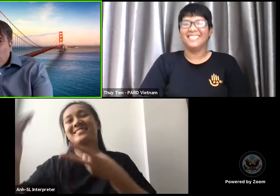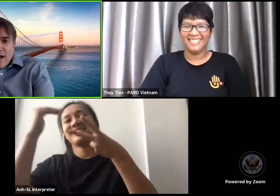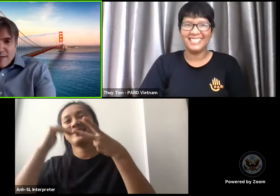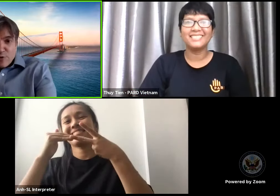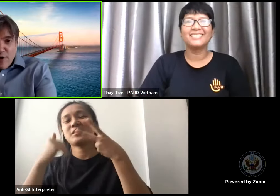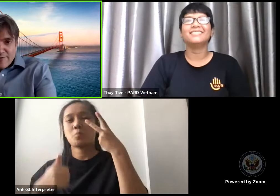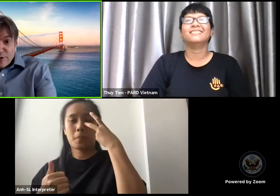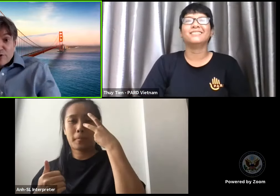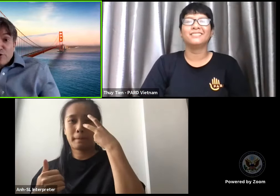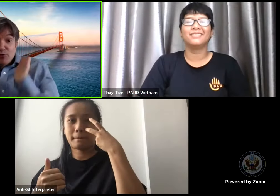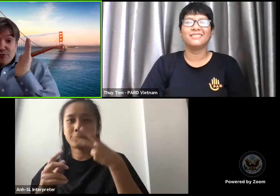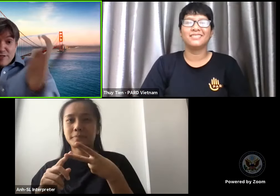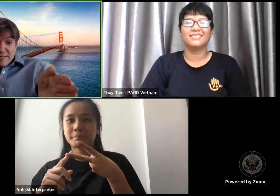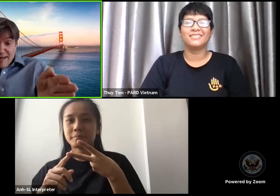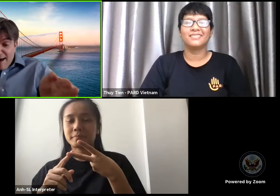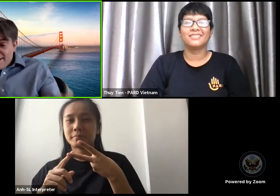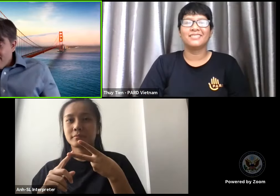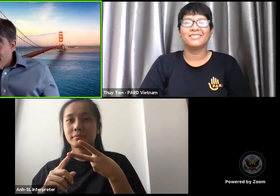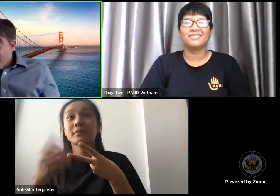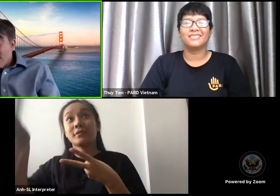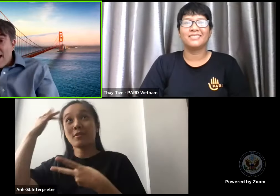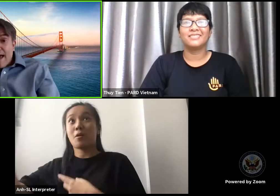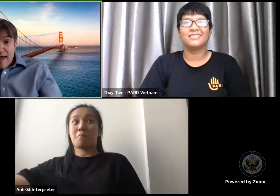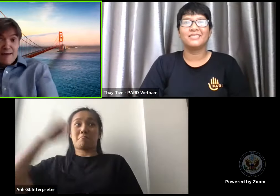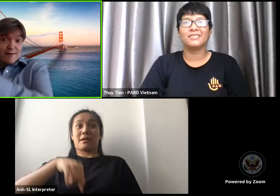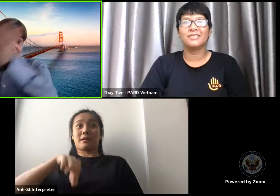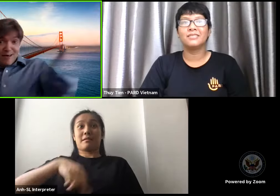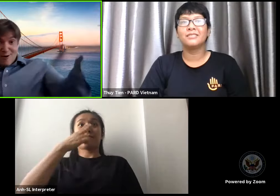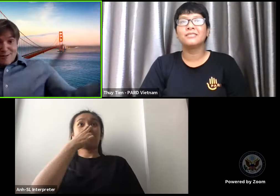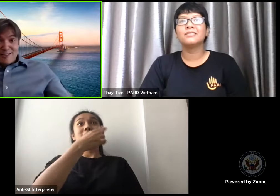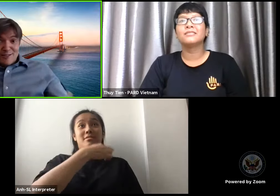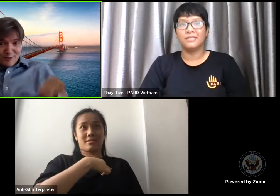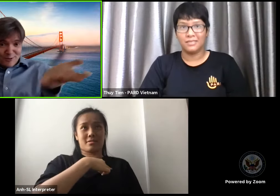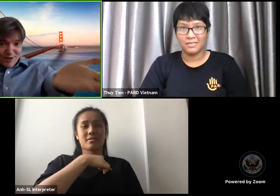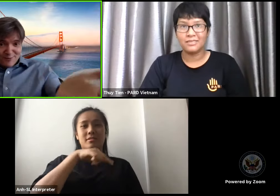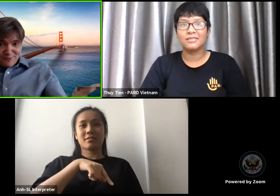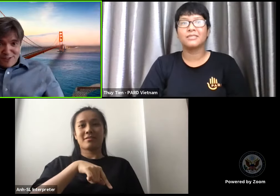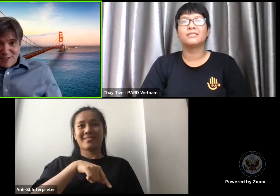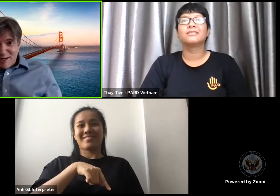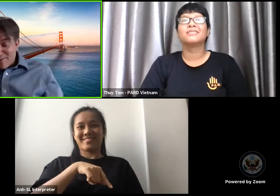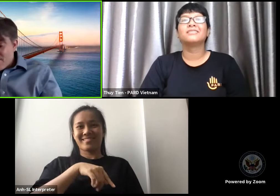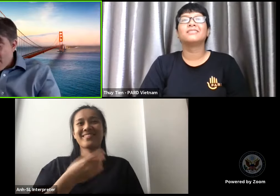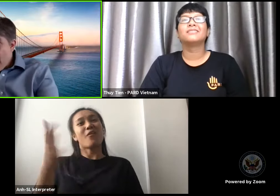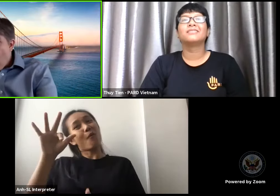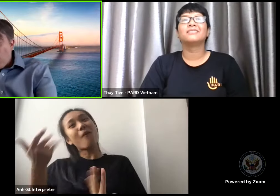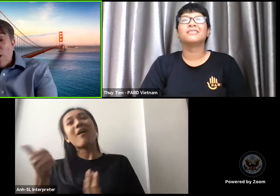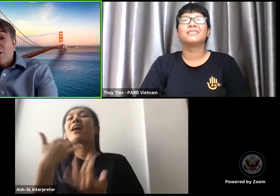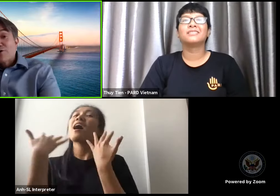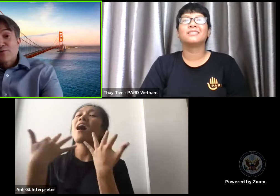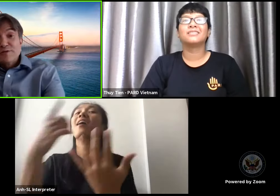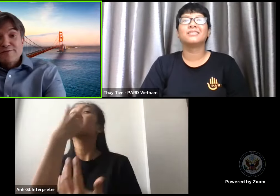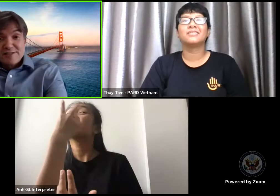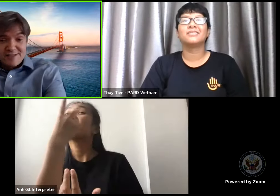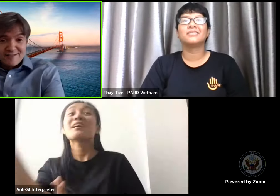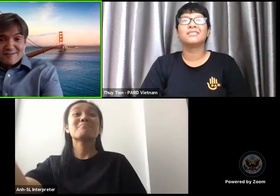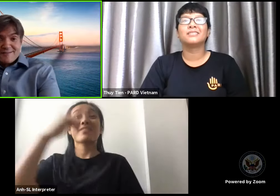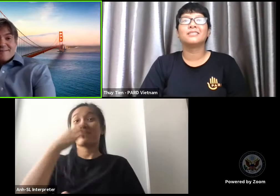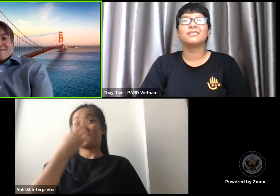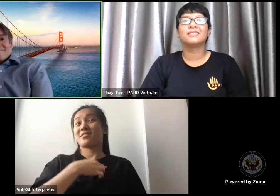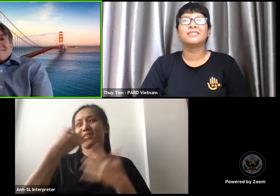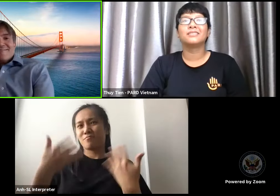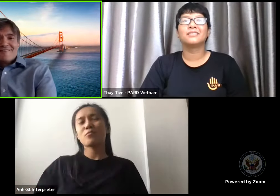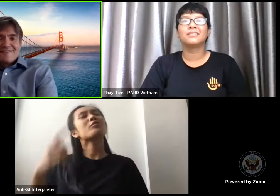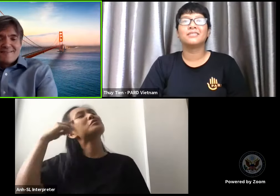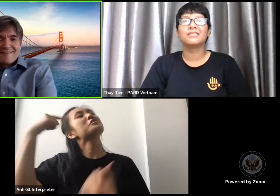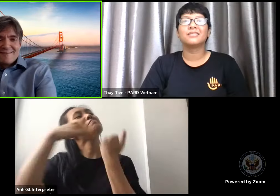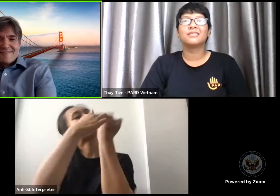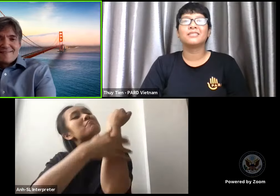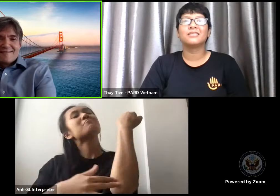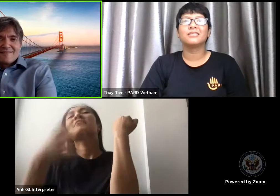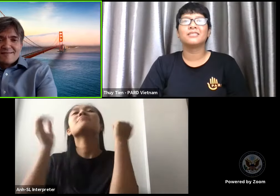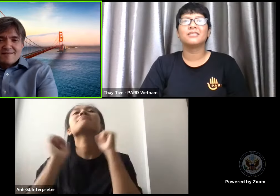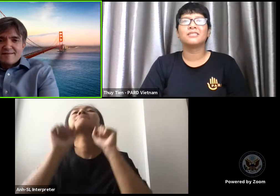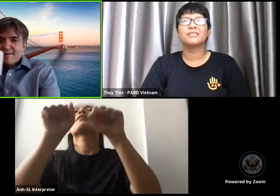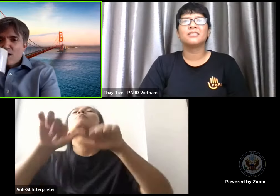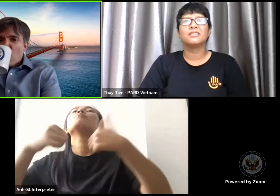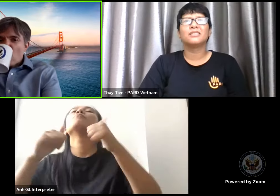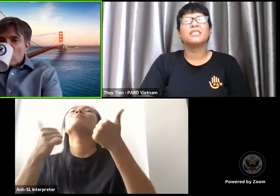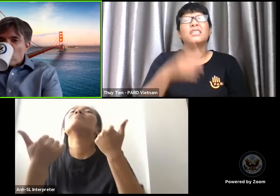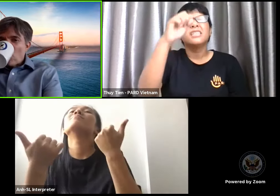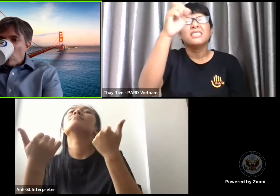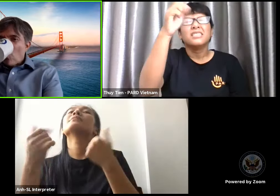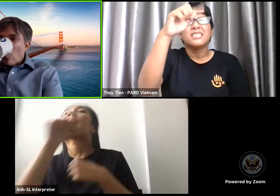when I travel to Vietnam, and all the listeners travel to Vietnam, where should we visit?